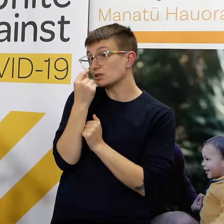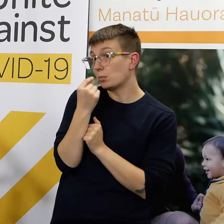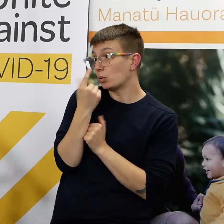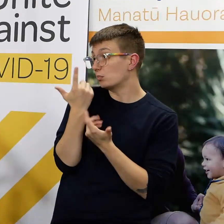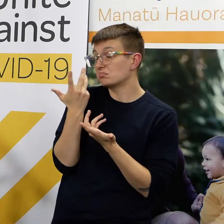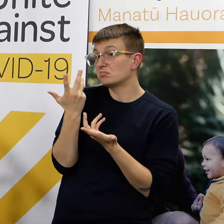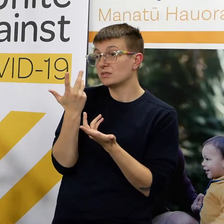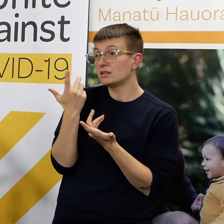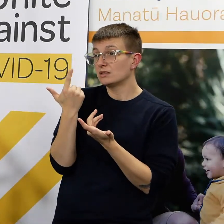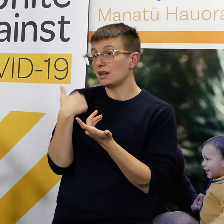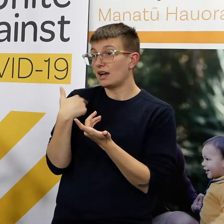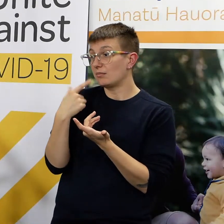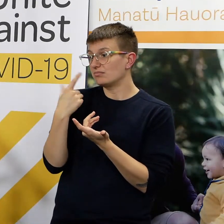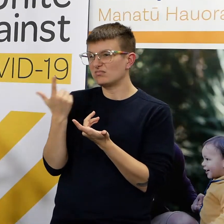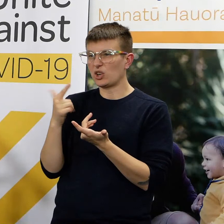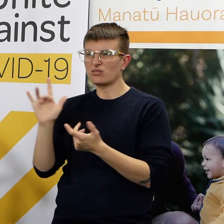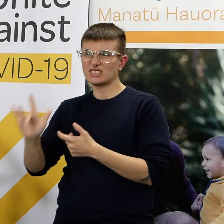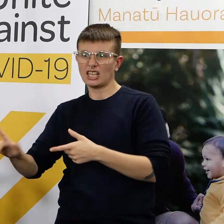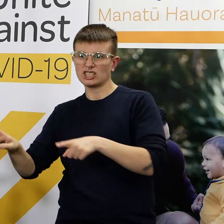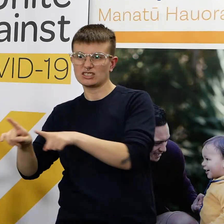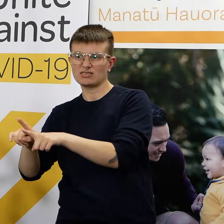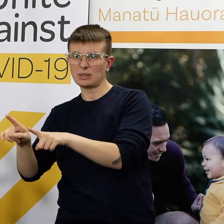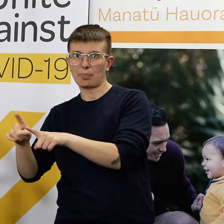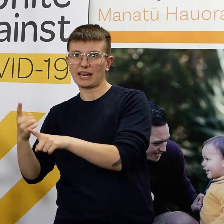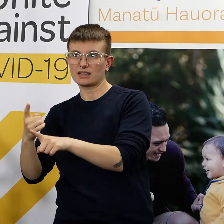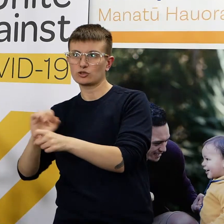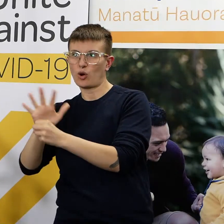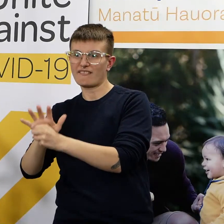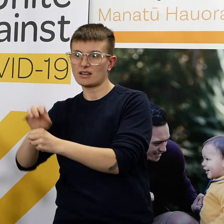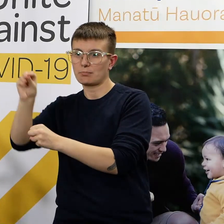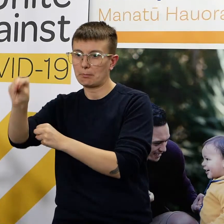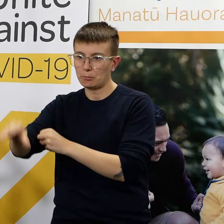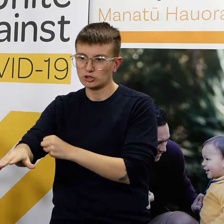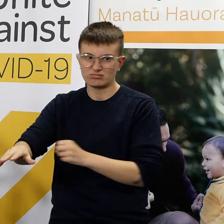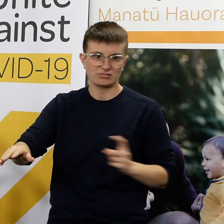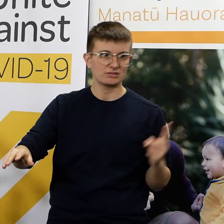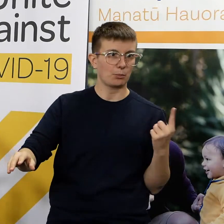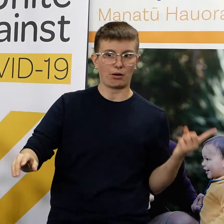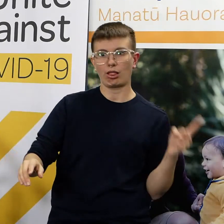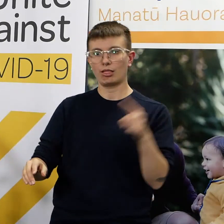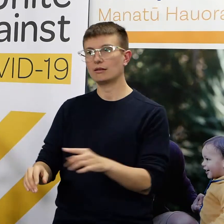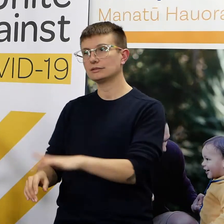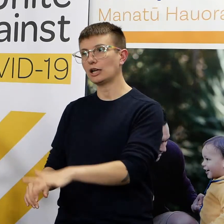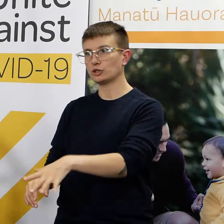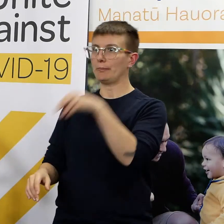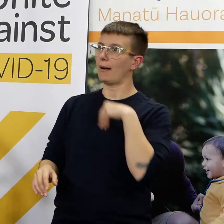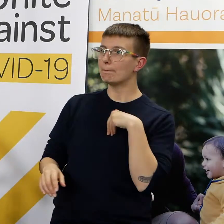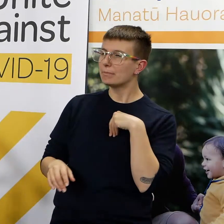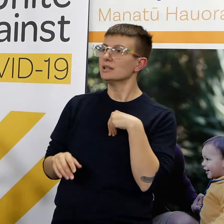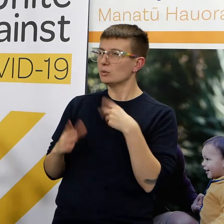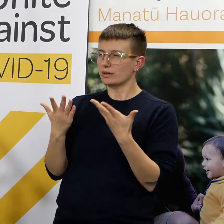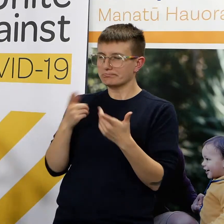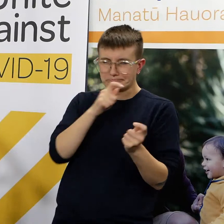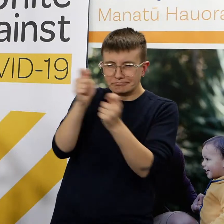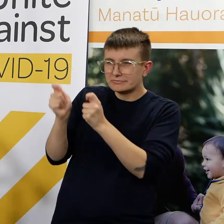That's why we're testing everybody so that will help us assess what the residual risk might be. Just quickly to clarify. When was the funeral and what were their initial plans